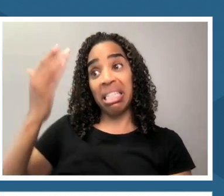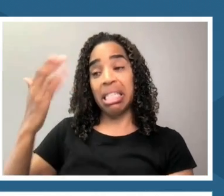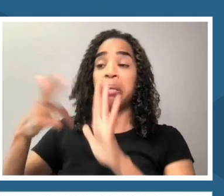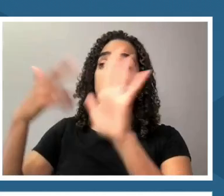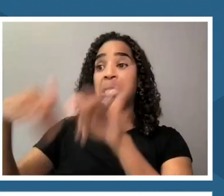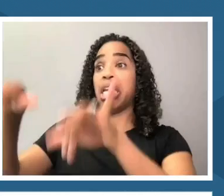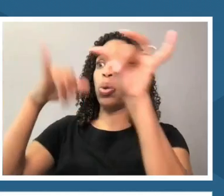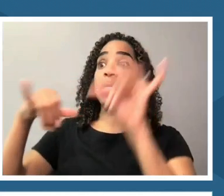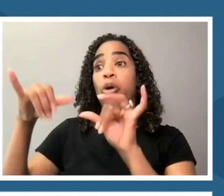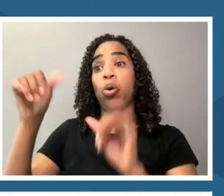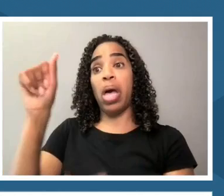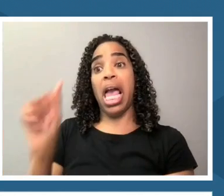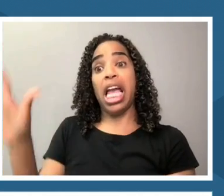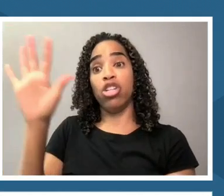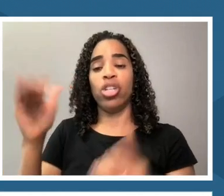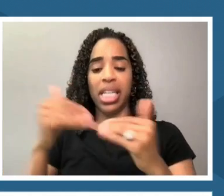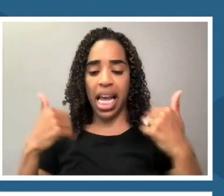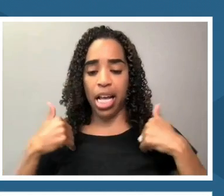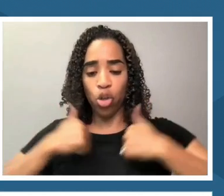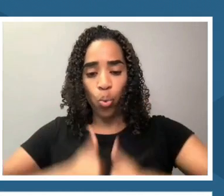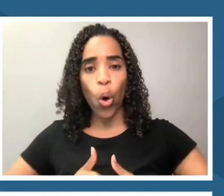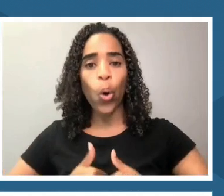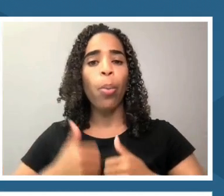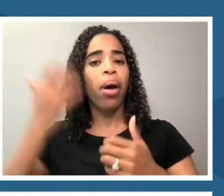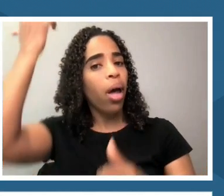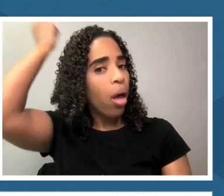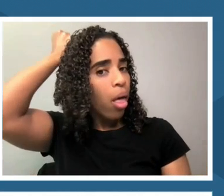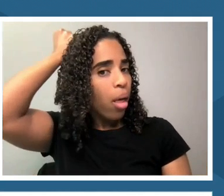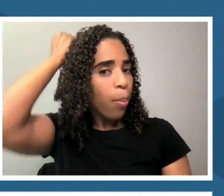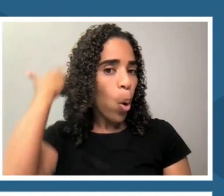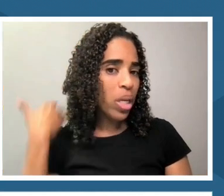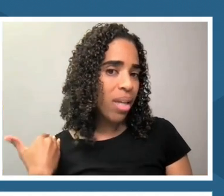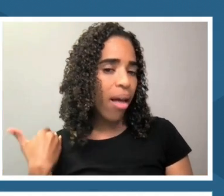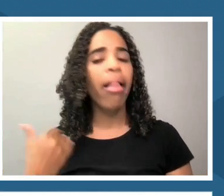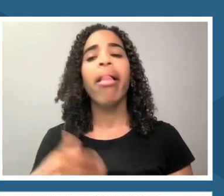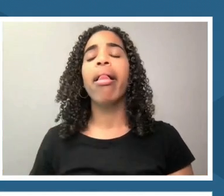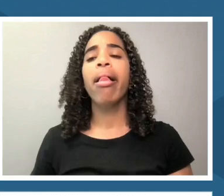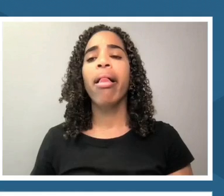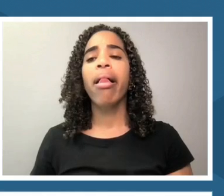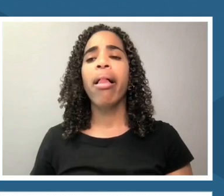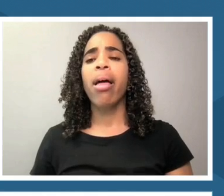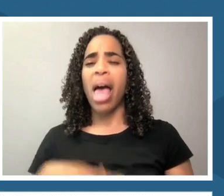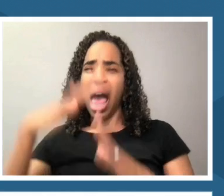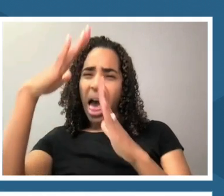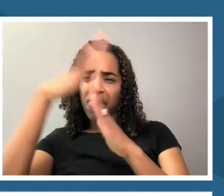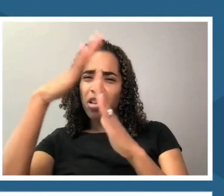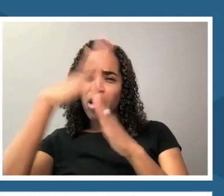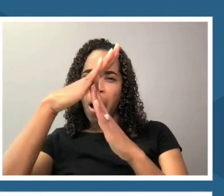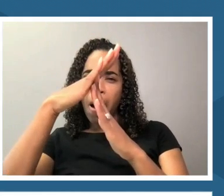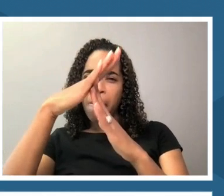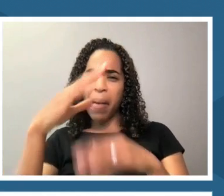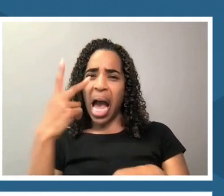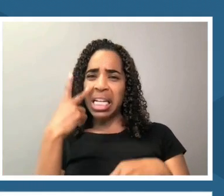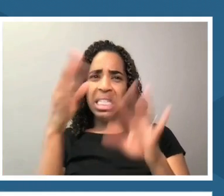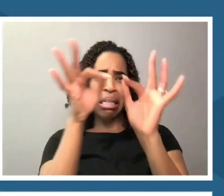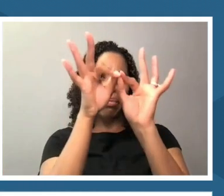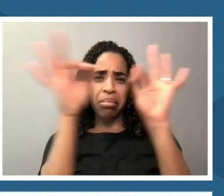you know with the robe and the long ponytail um i'm also seeing at the top